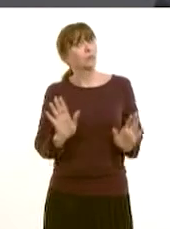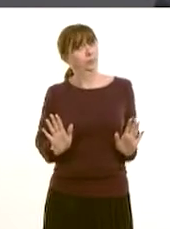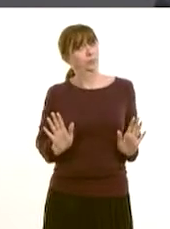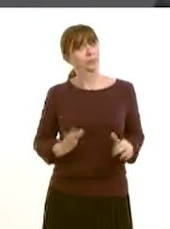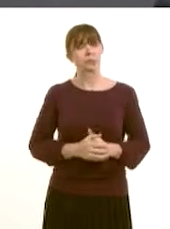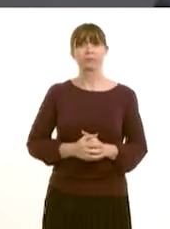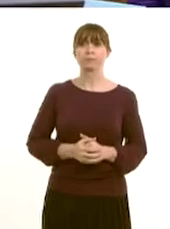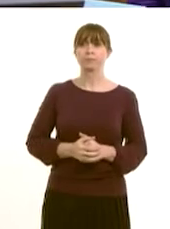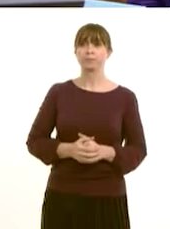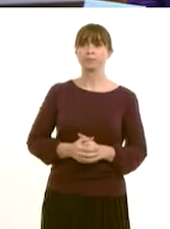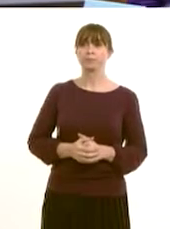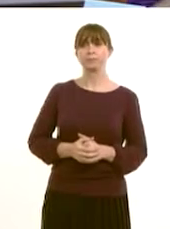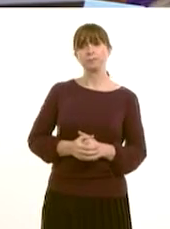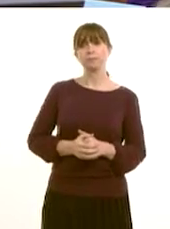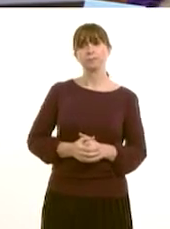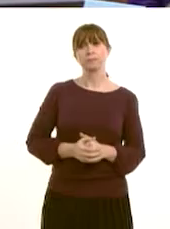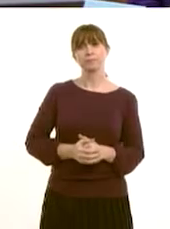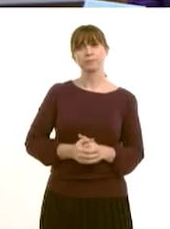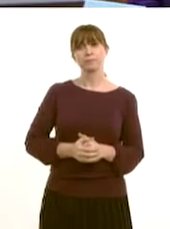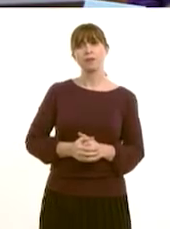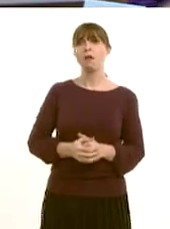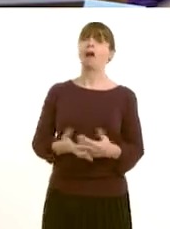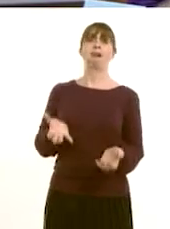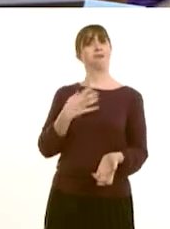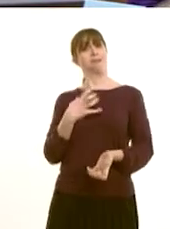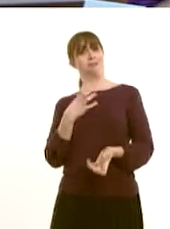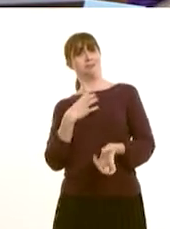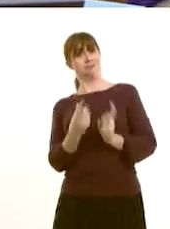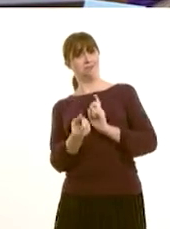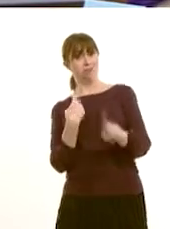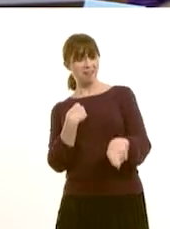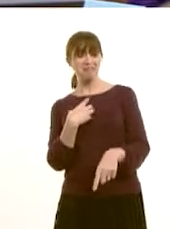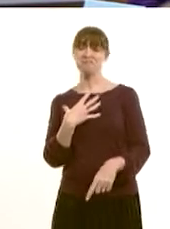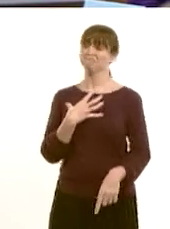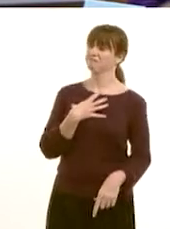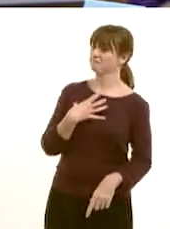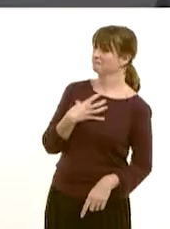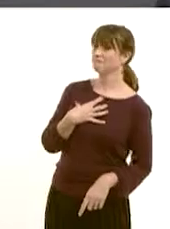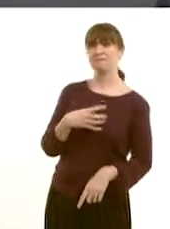Leanne Wood: Well, thatís an interesting answer, First Minister, and Iím not quite